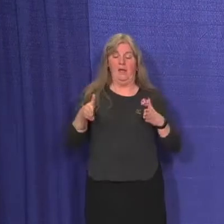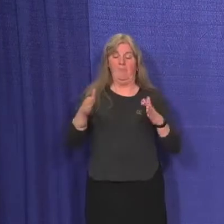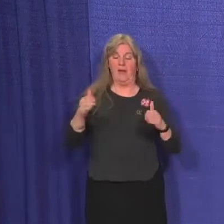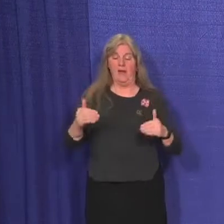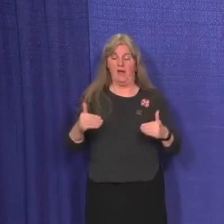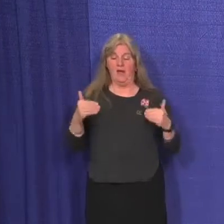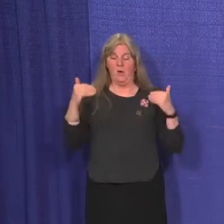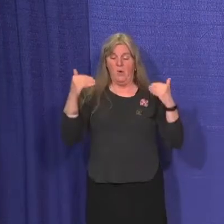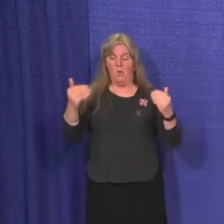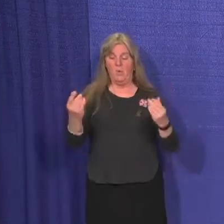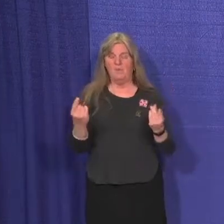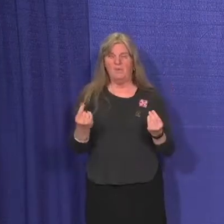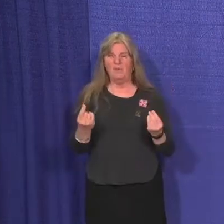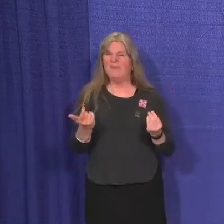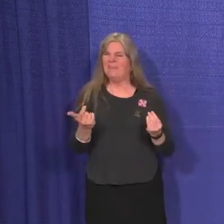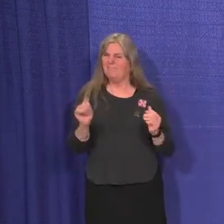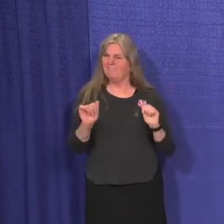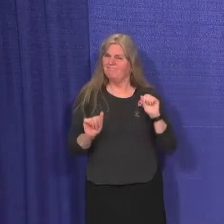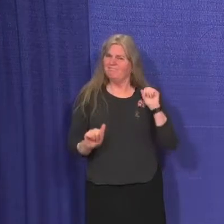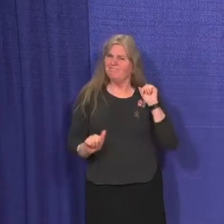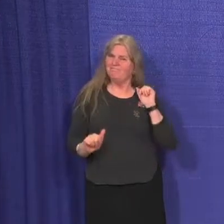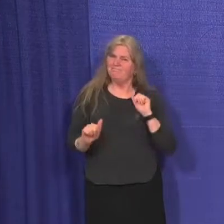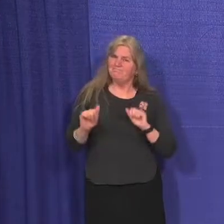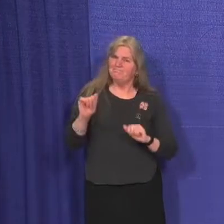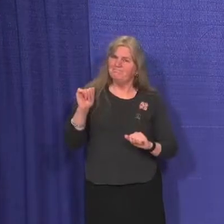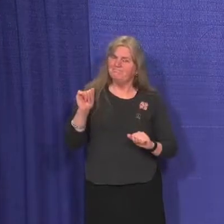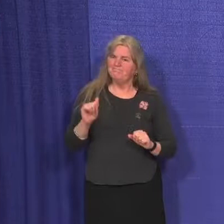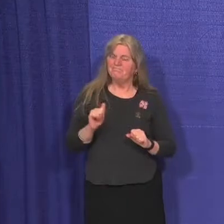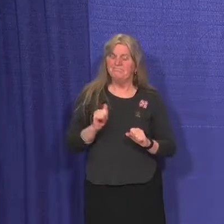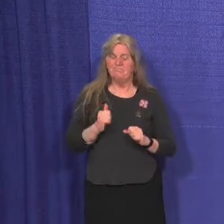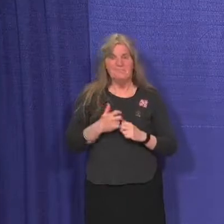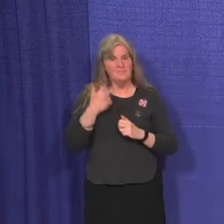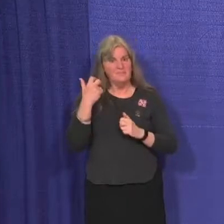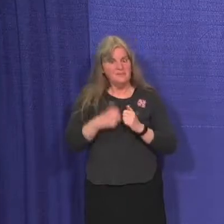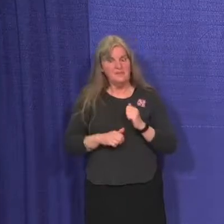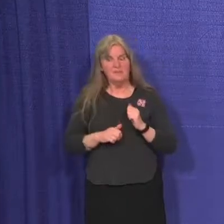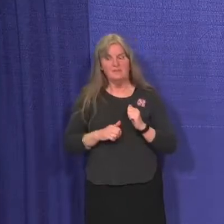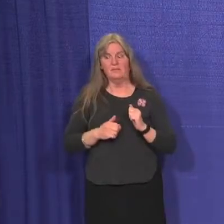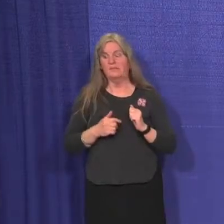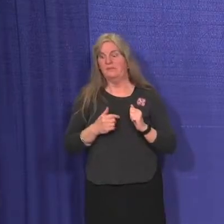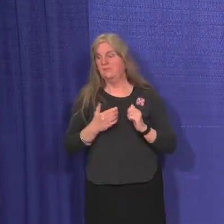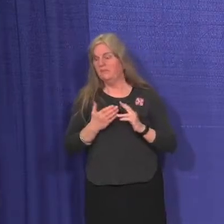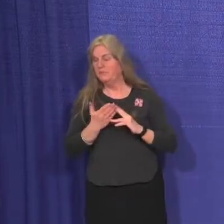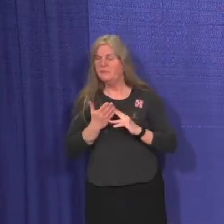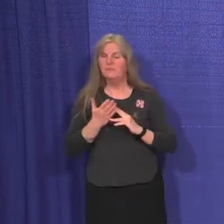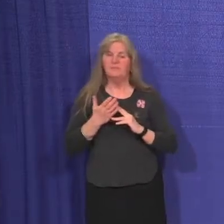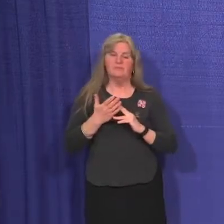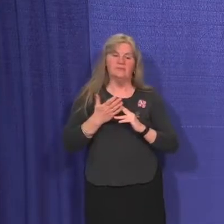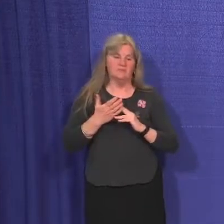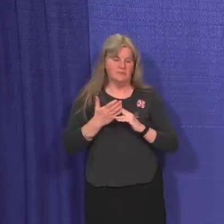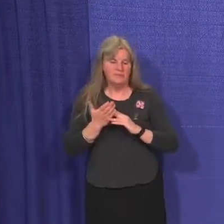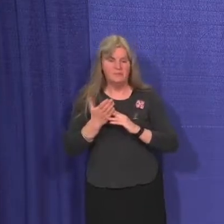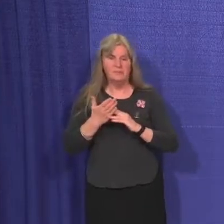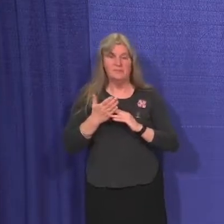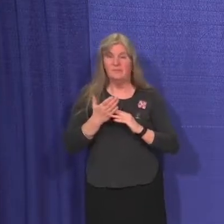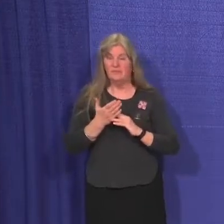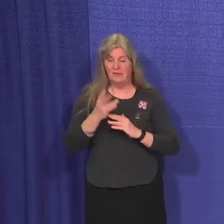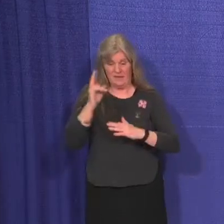Well it only takes a glance at the news to get the picture of where Canada is, with a surge in